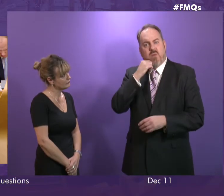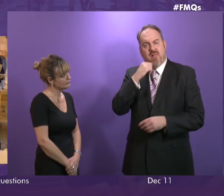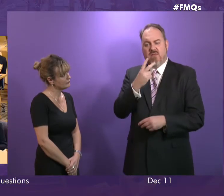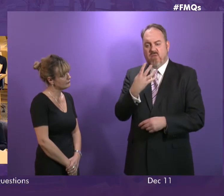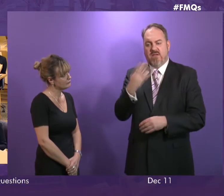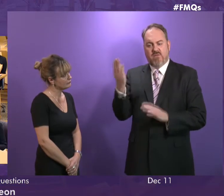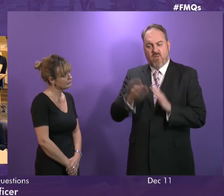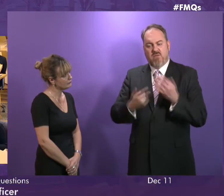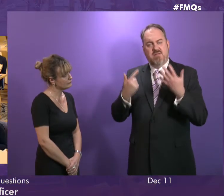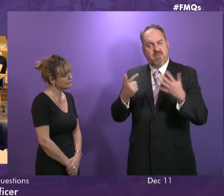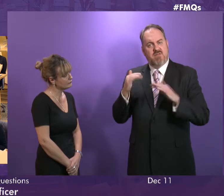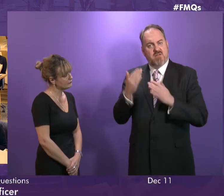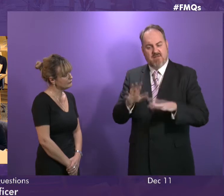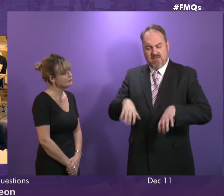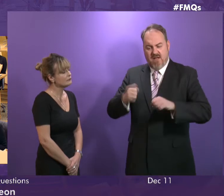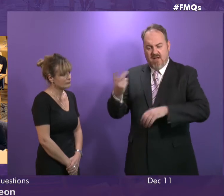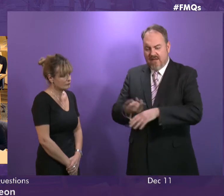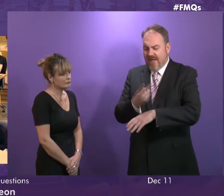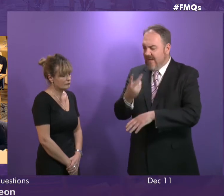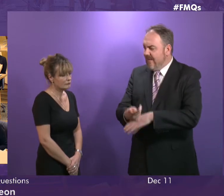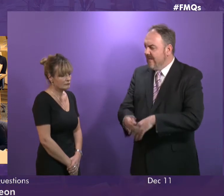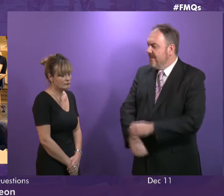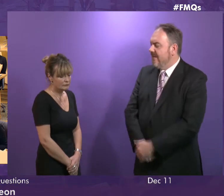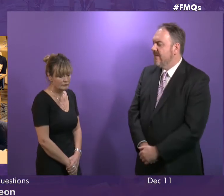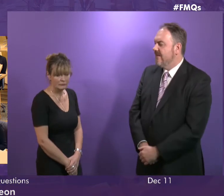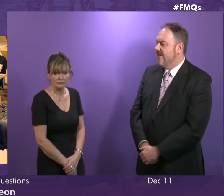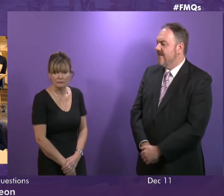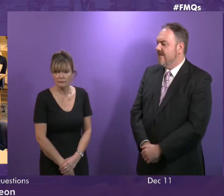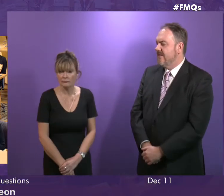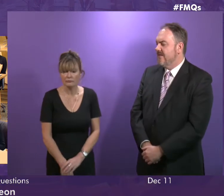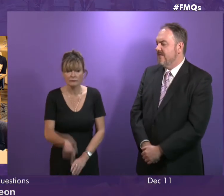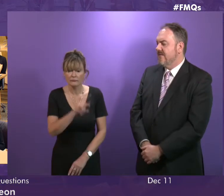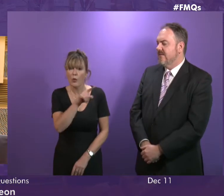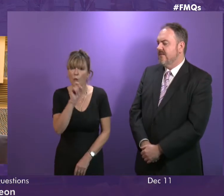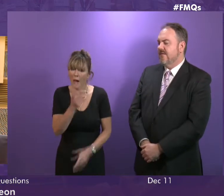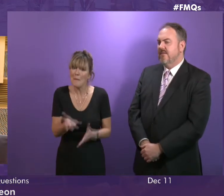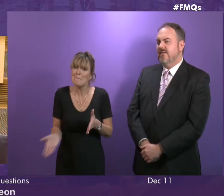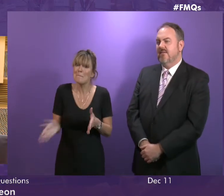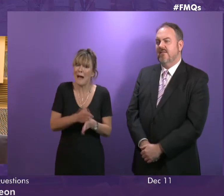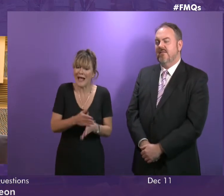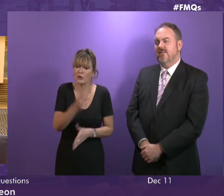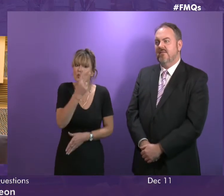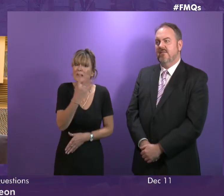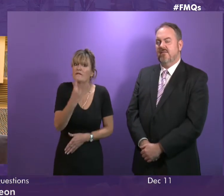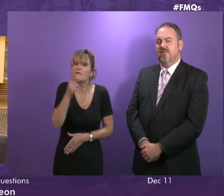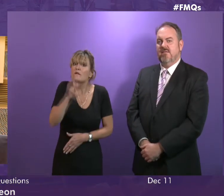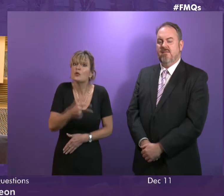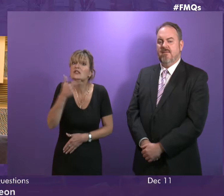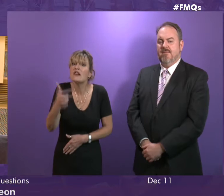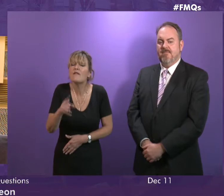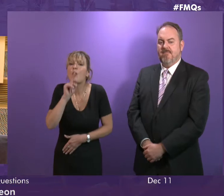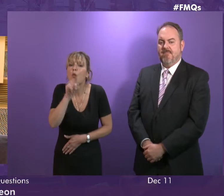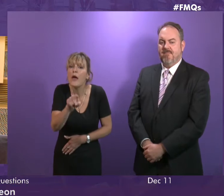That service will return 24/7 when doing so is clinically safe. I would have thought that